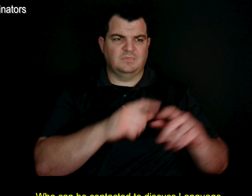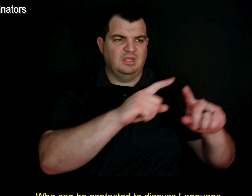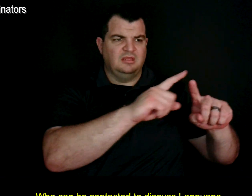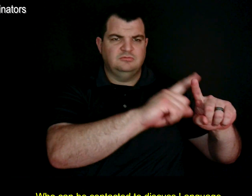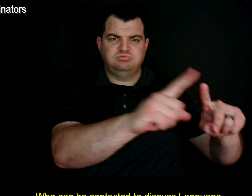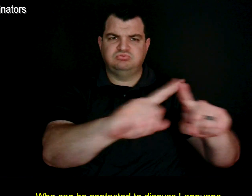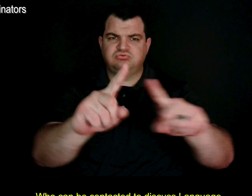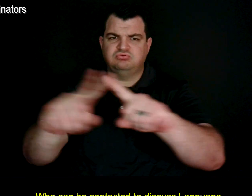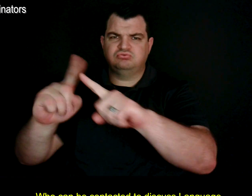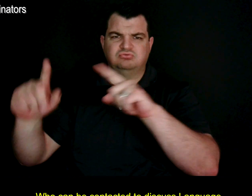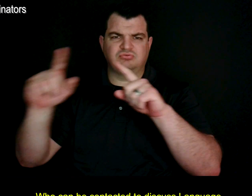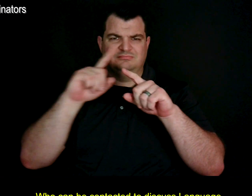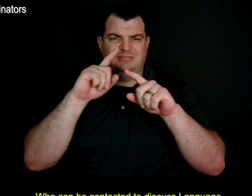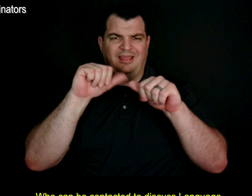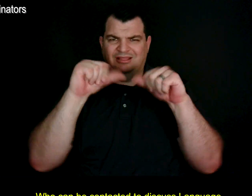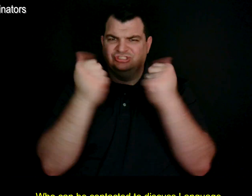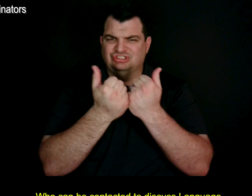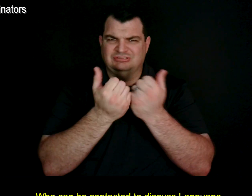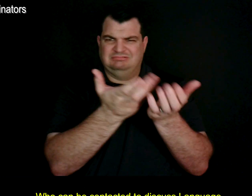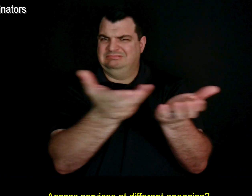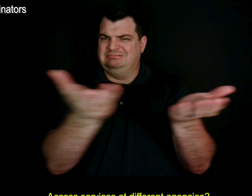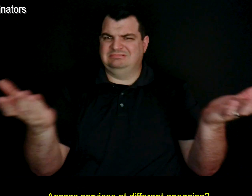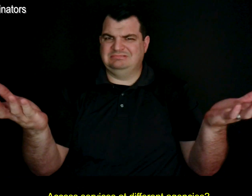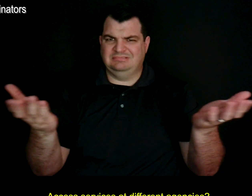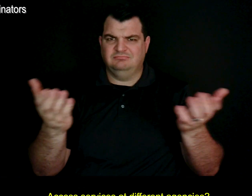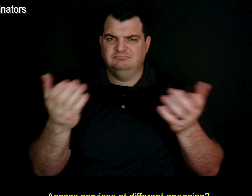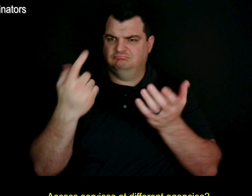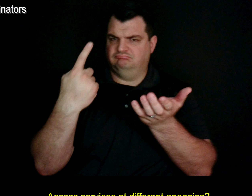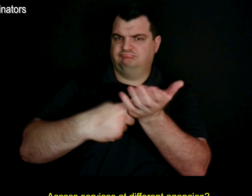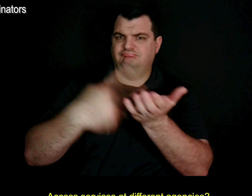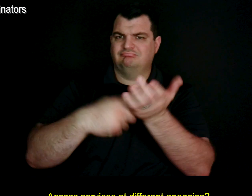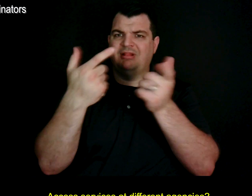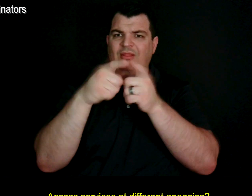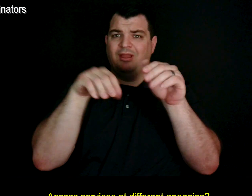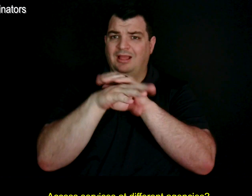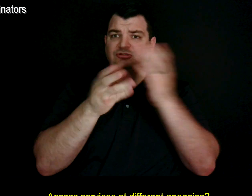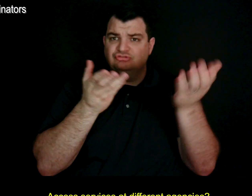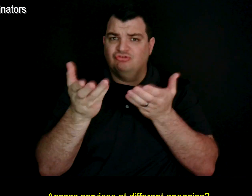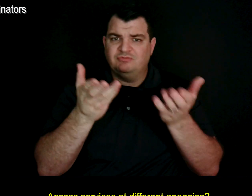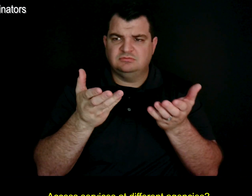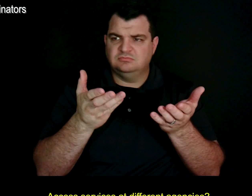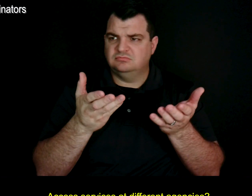Who can be contacted to discuss Language Access services at different agencies?